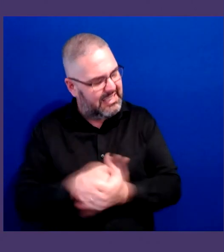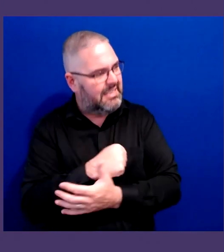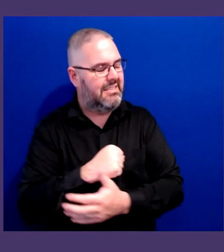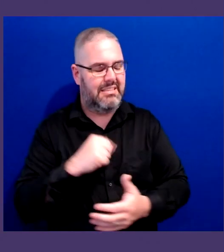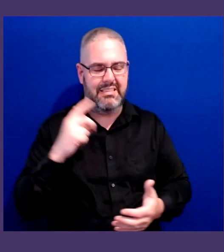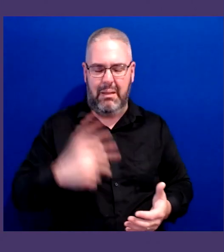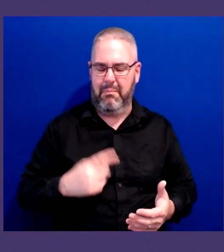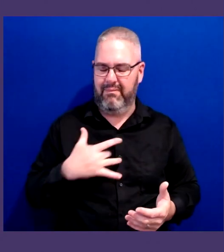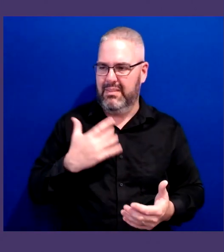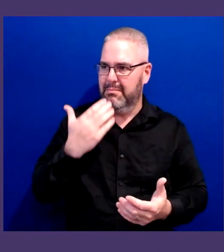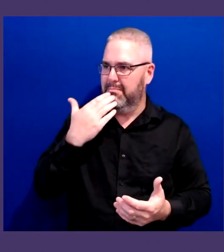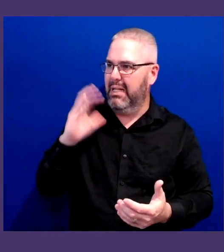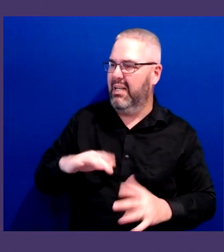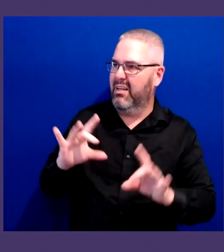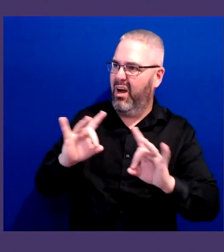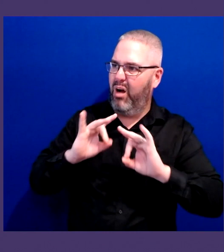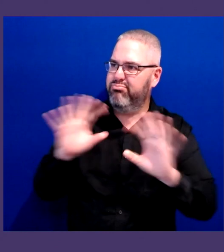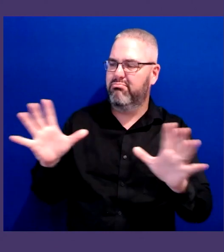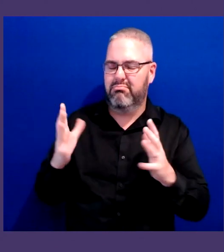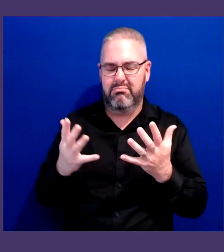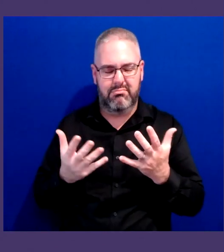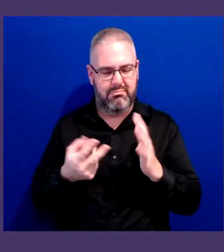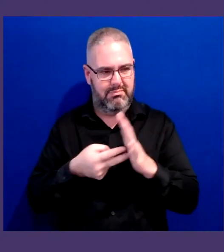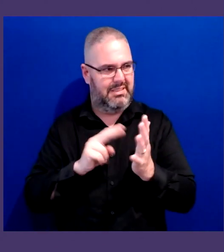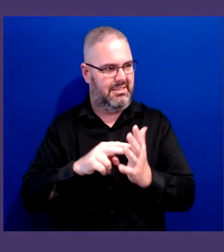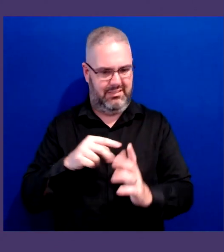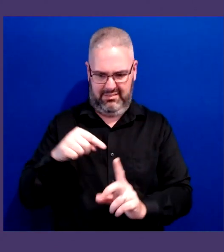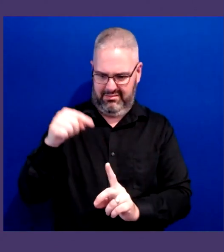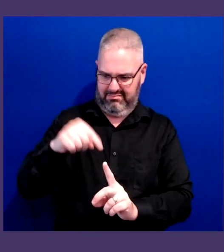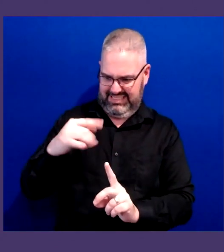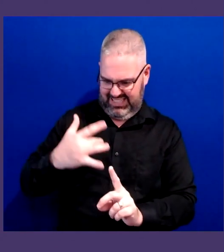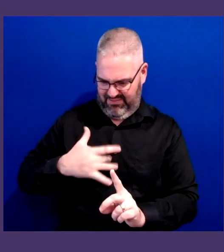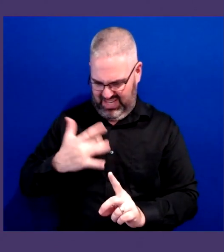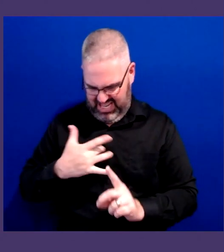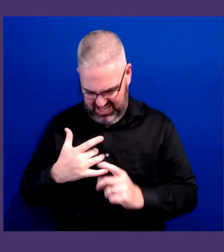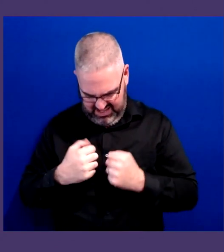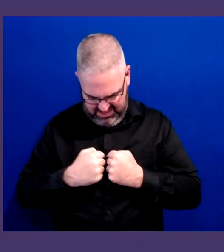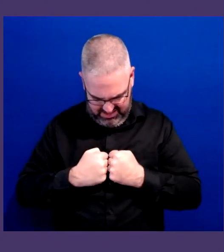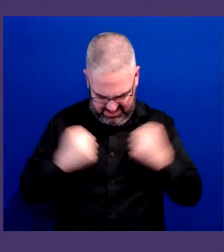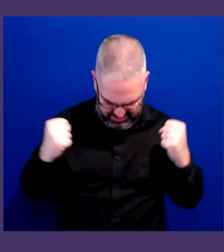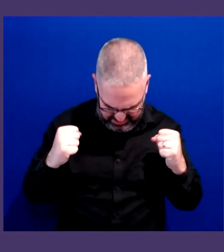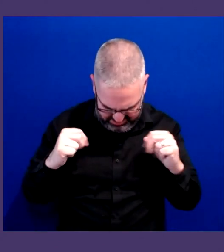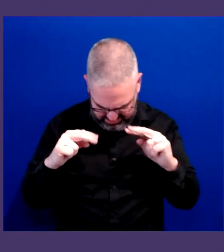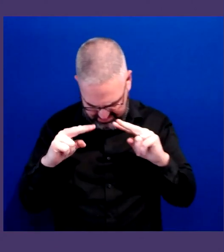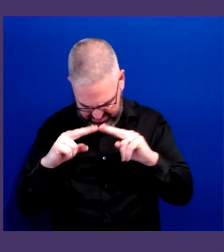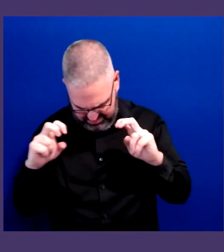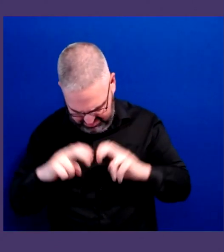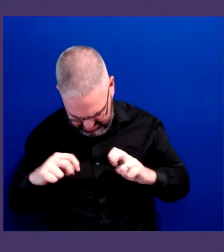what is the source of that feeling is the attitude in society,